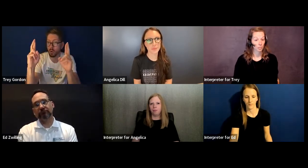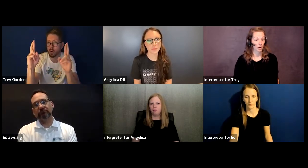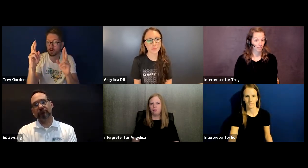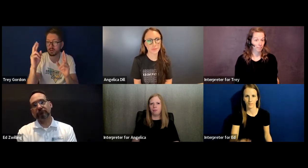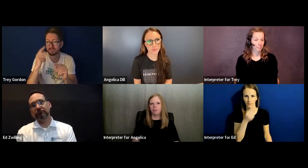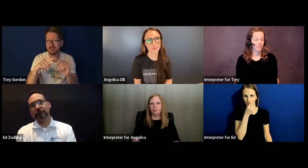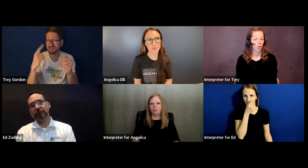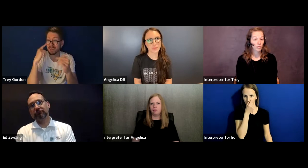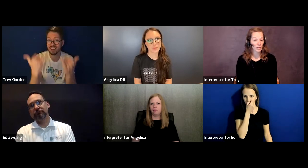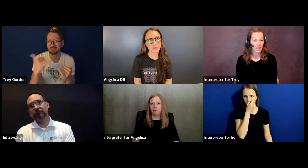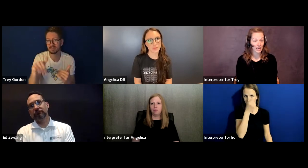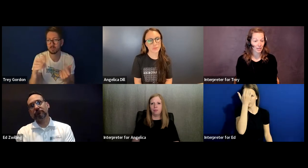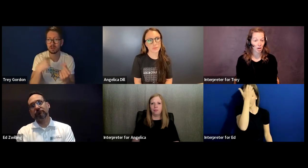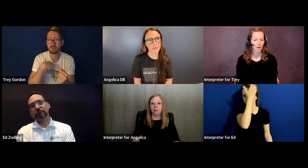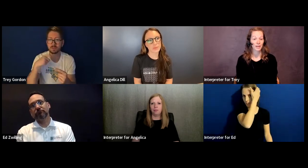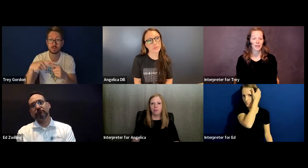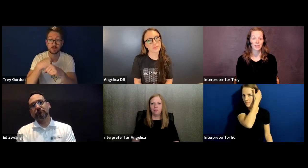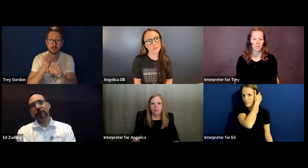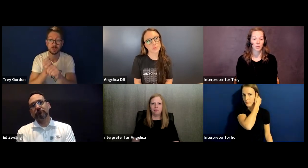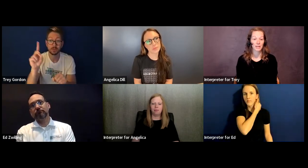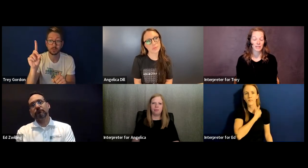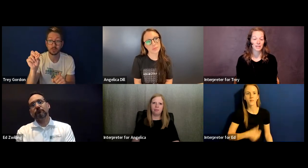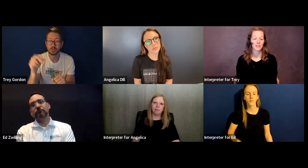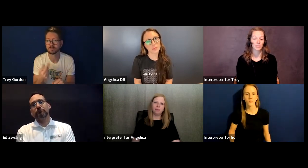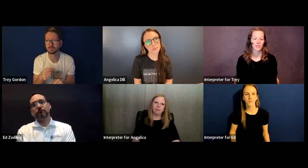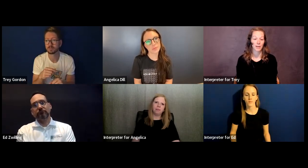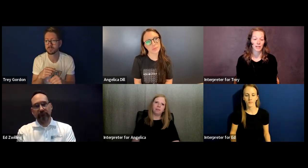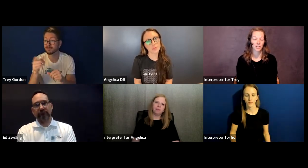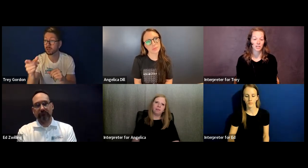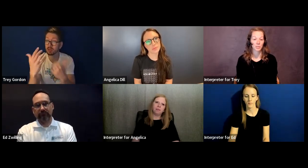um hopefully rely on the law that can give us what we need in terms of accommodations but